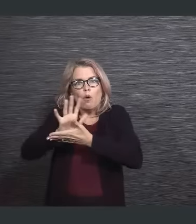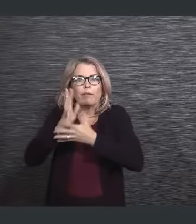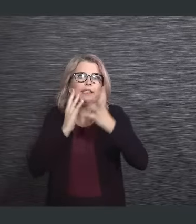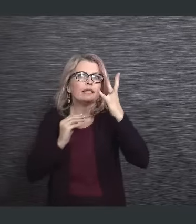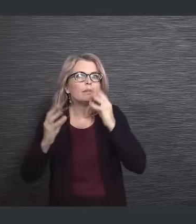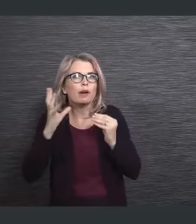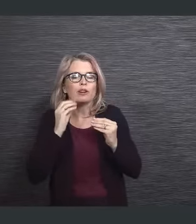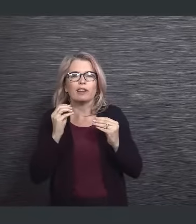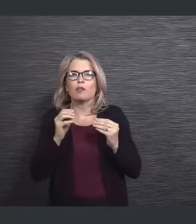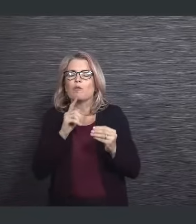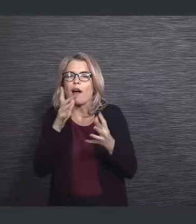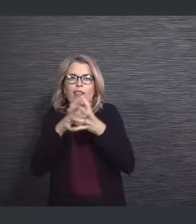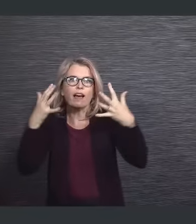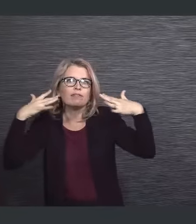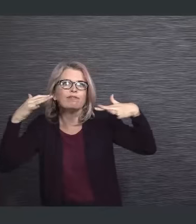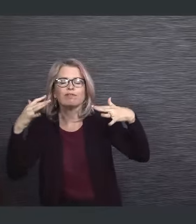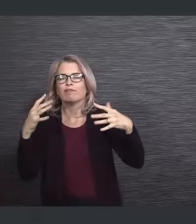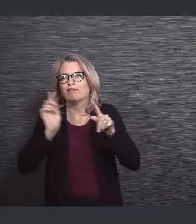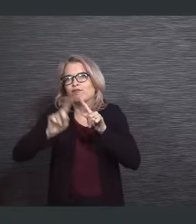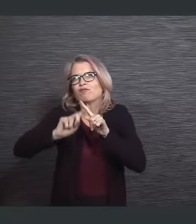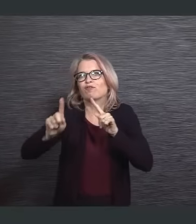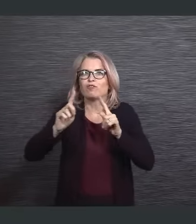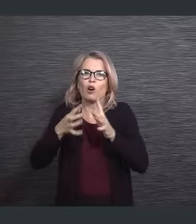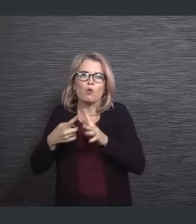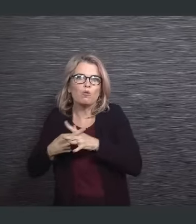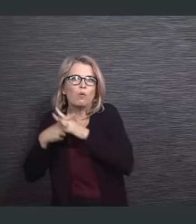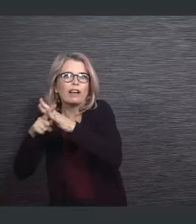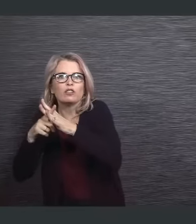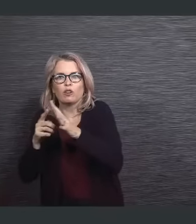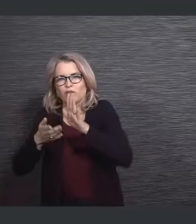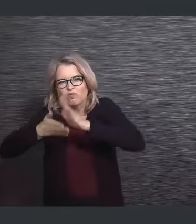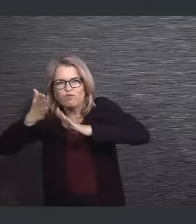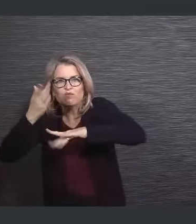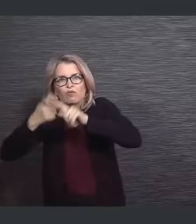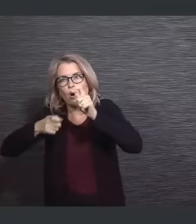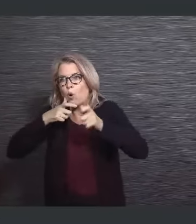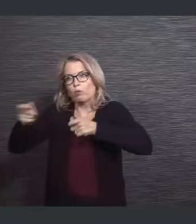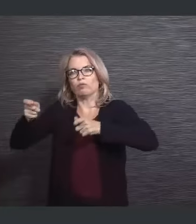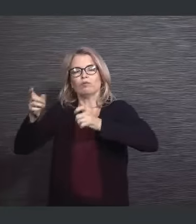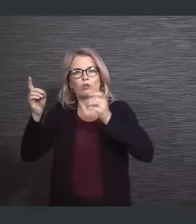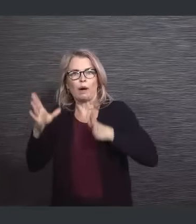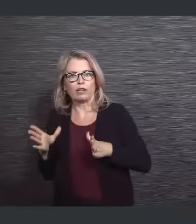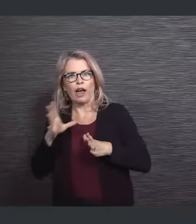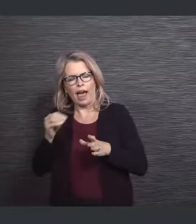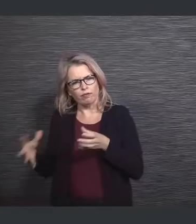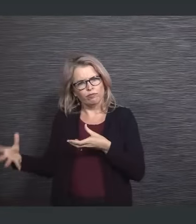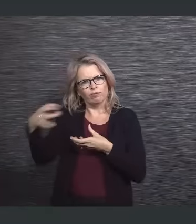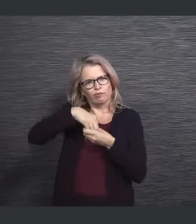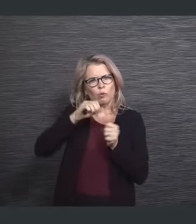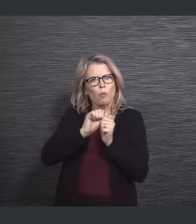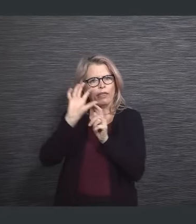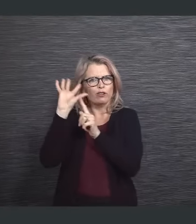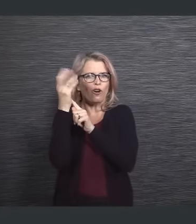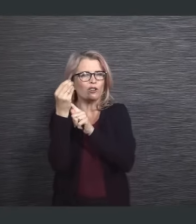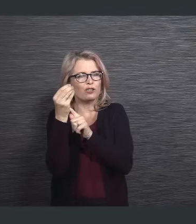that are noisy, original, director-driven, and culturally relevant, and also a lot of fun.